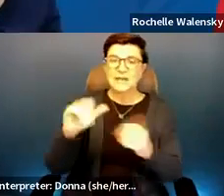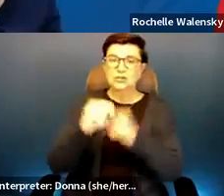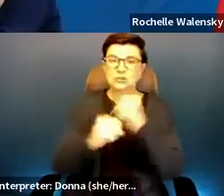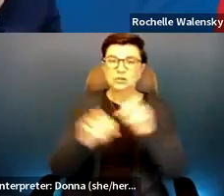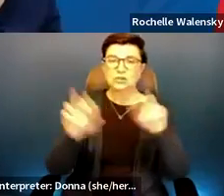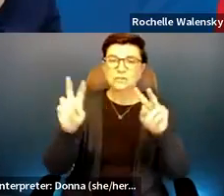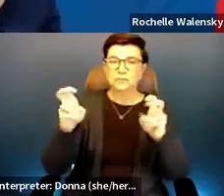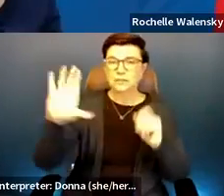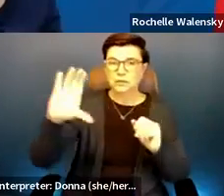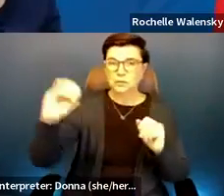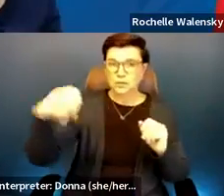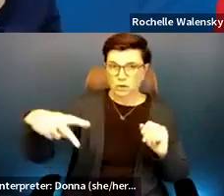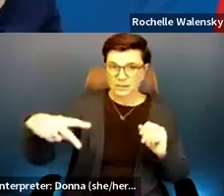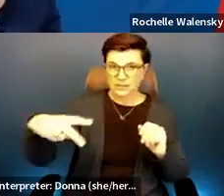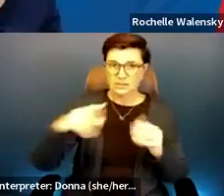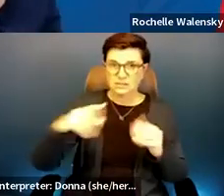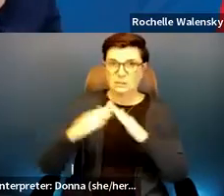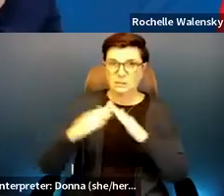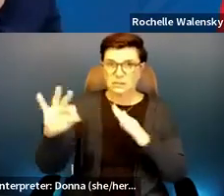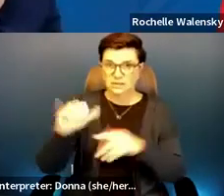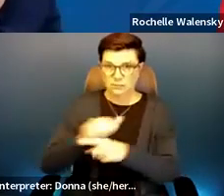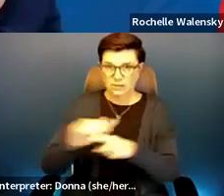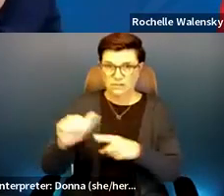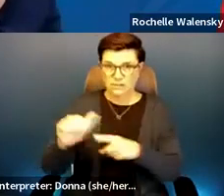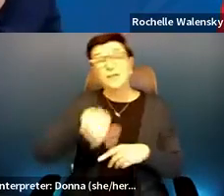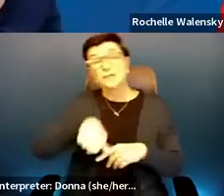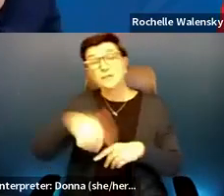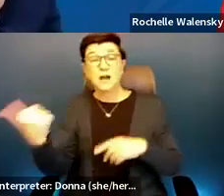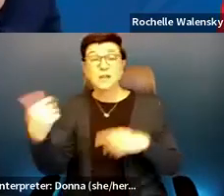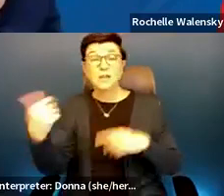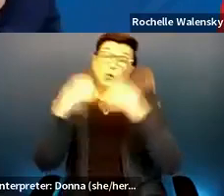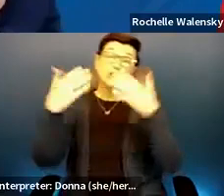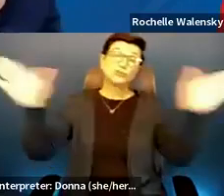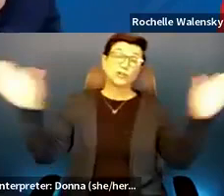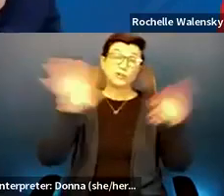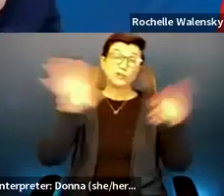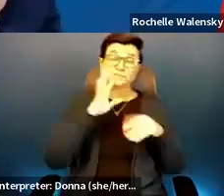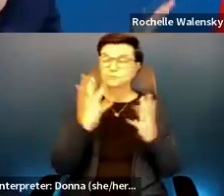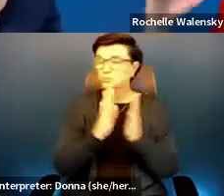The other sort of big picture thing that I can say is that we have raised